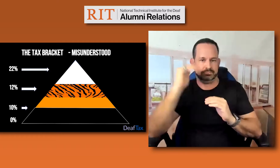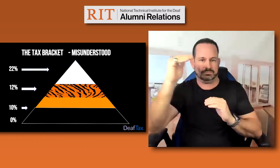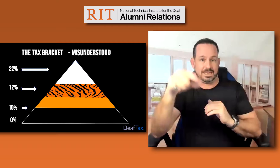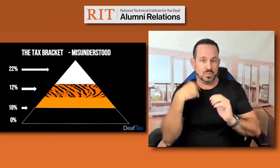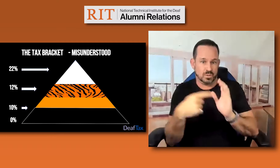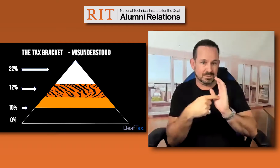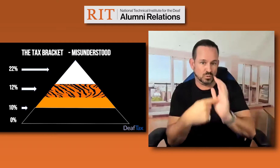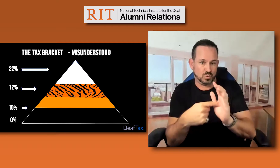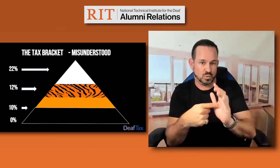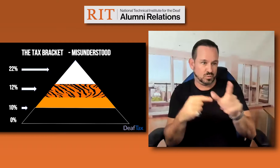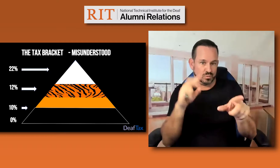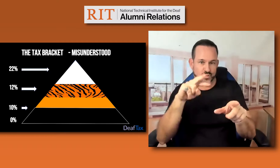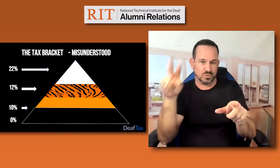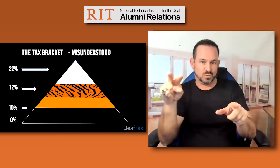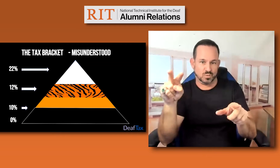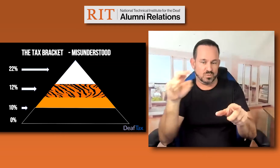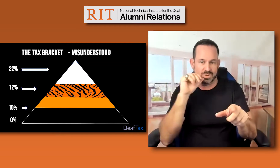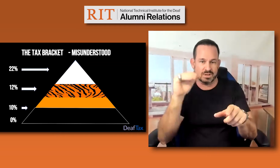the higher the percentage is that you pay.